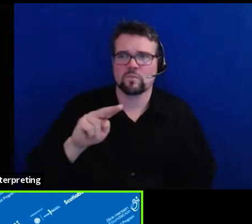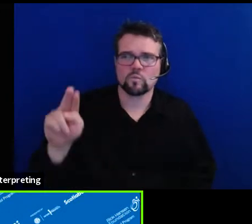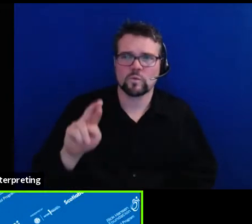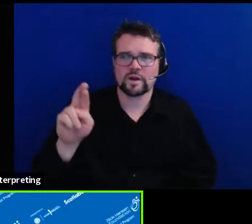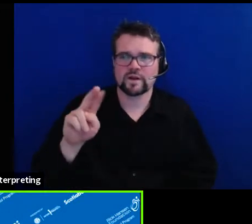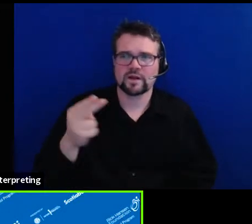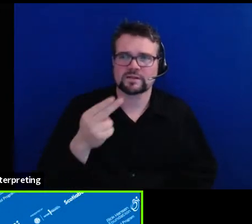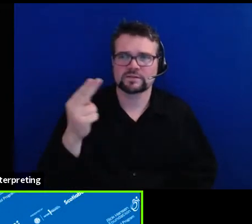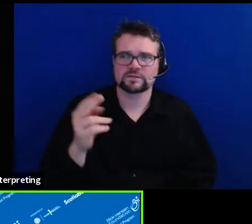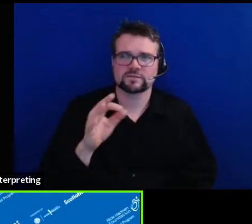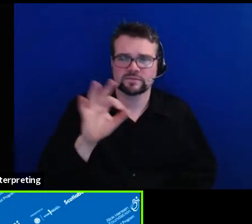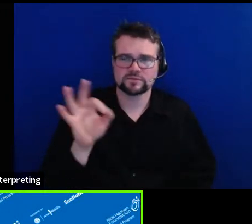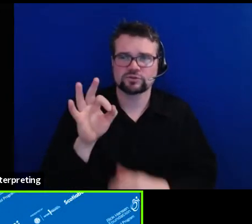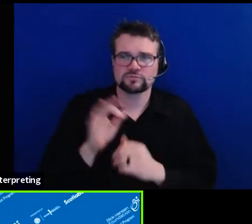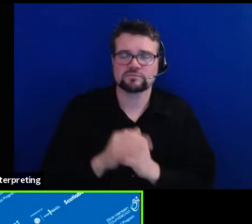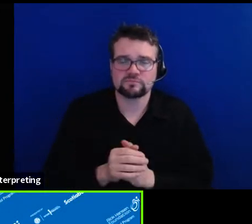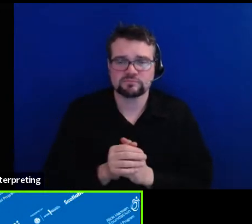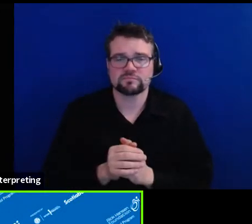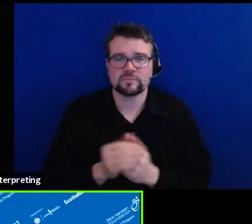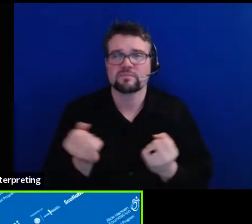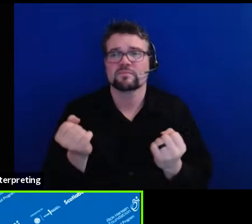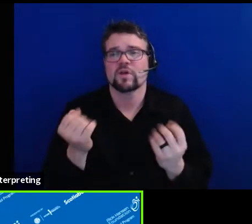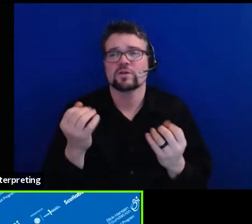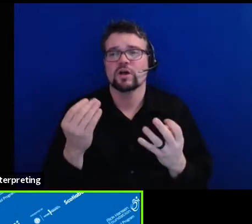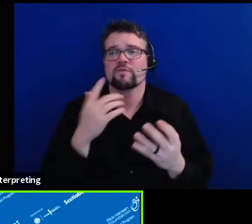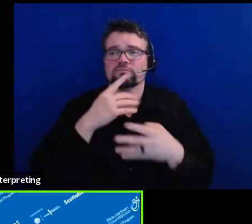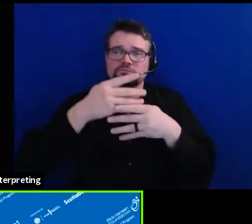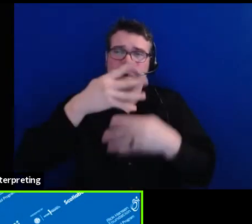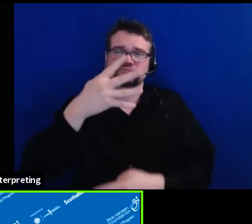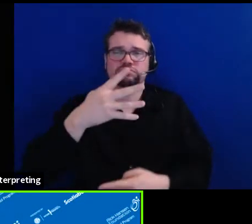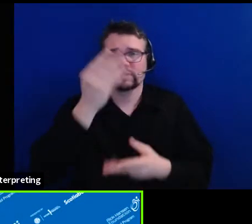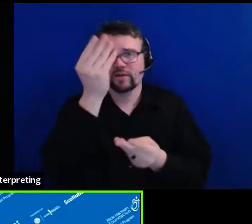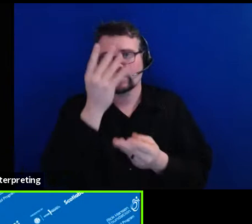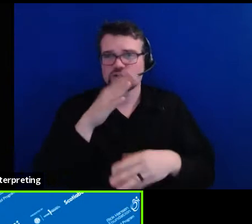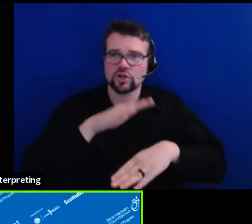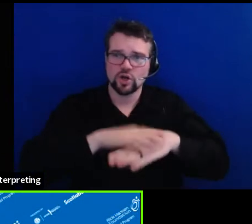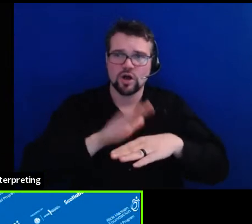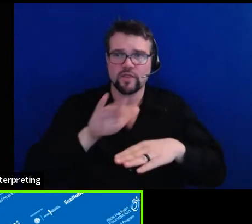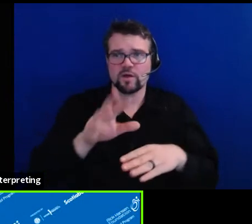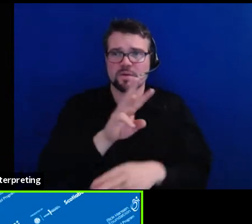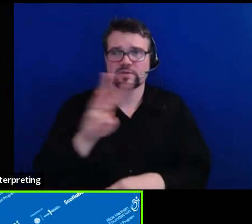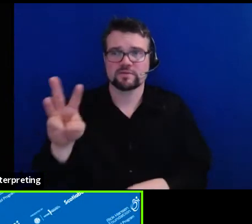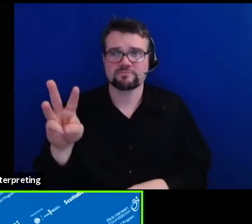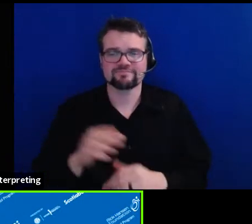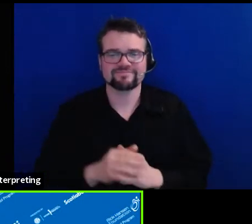AND THERE'S LOTS OF INFORMATION ON OUR WEBSITE ABOUT HOW TO TAKE THAT STEP. WE ALSO HAVE A QUESTION.